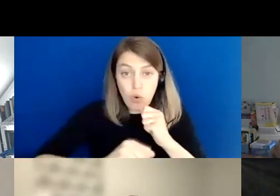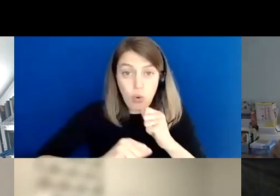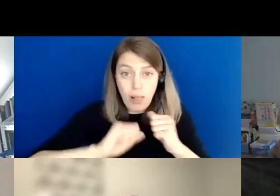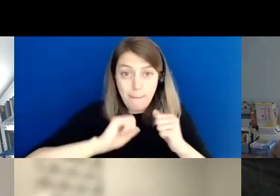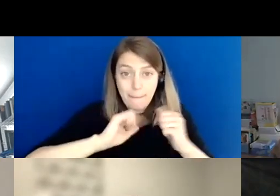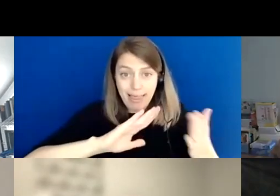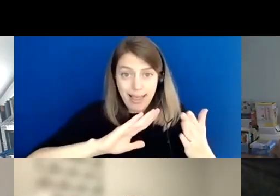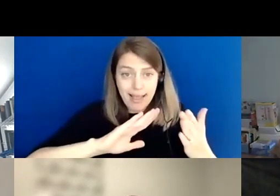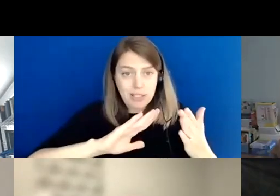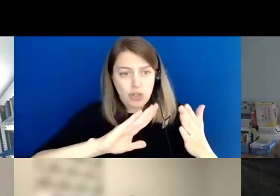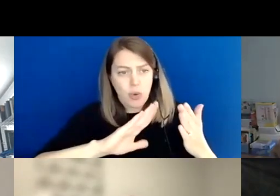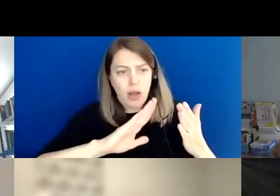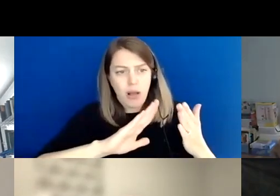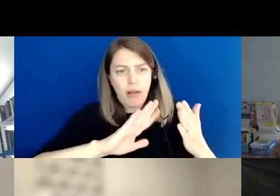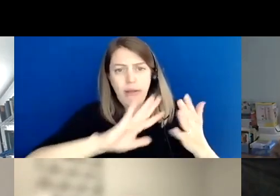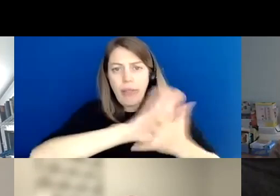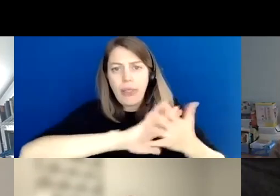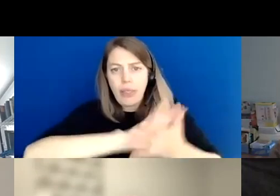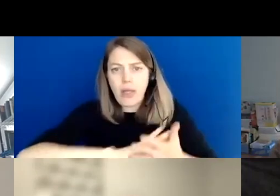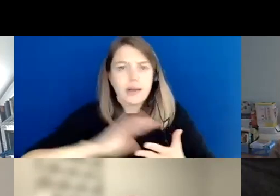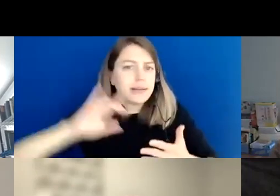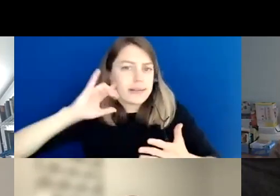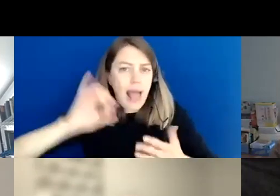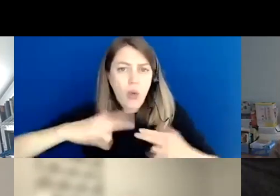we're not going to drug up your kids, we're going to help them.